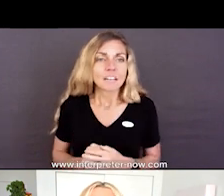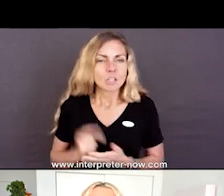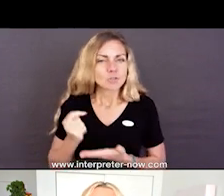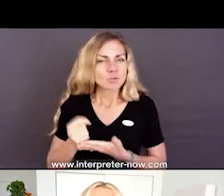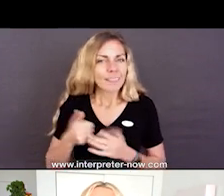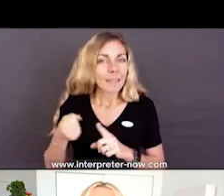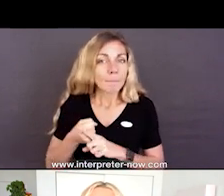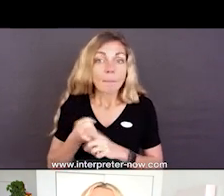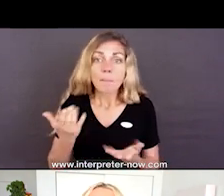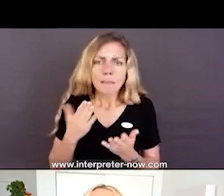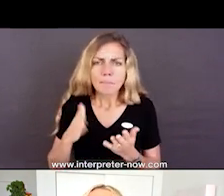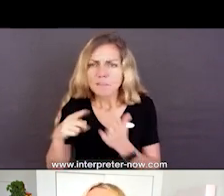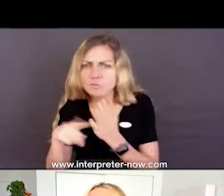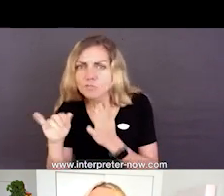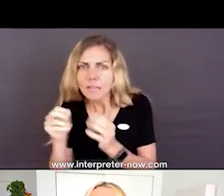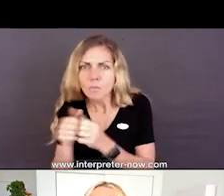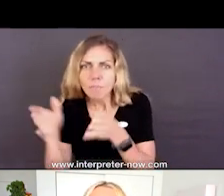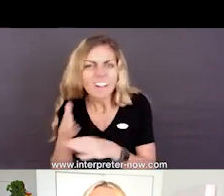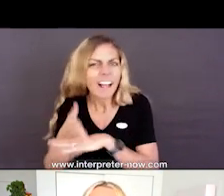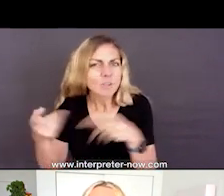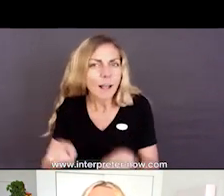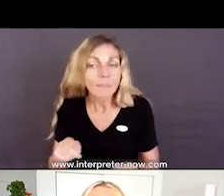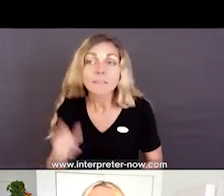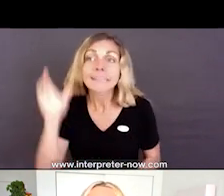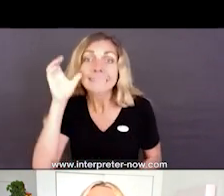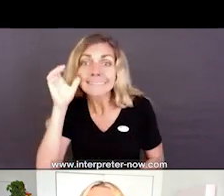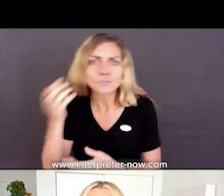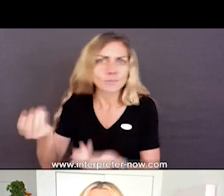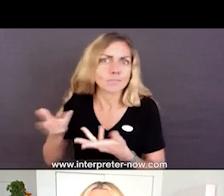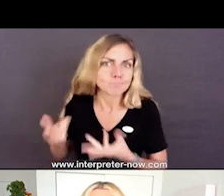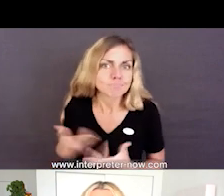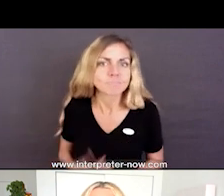Treating impact might look like checking in with them after it happens, listening to them,